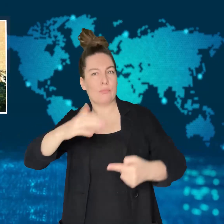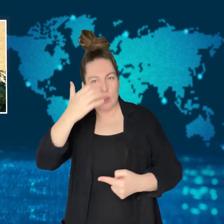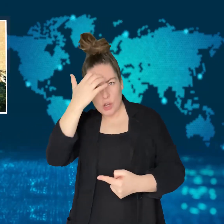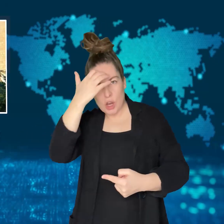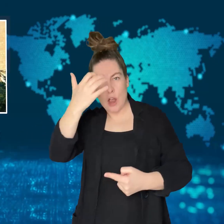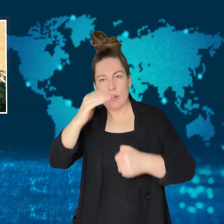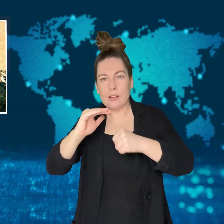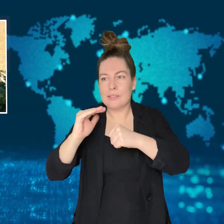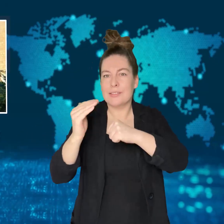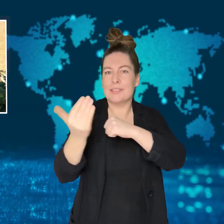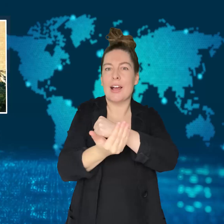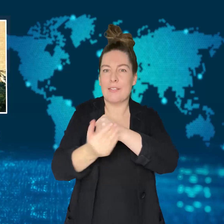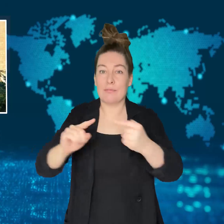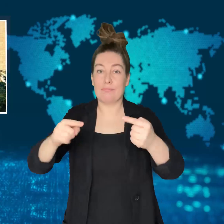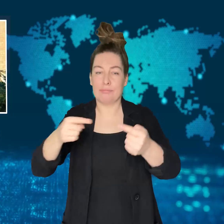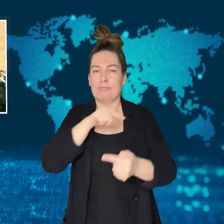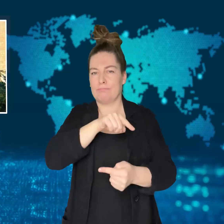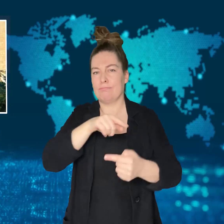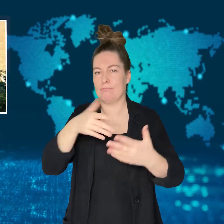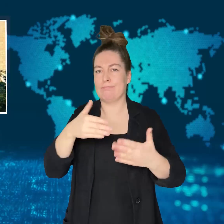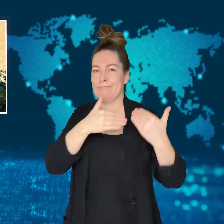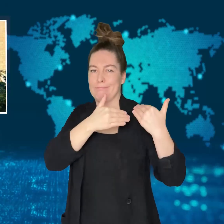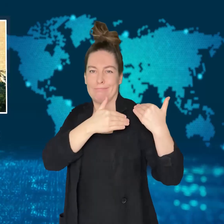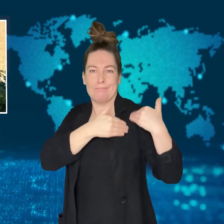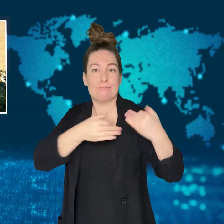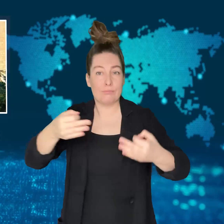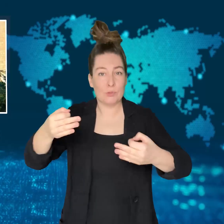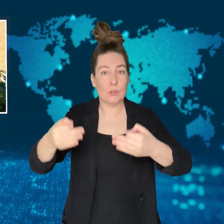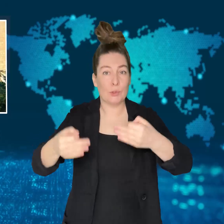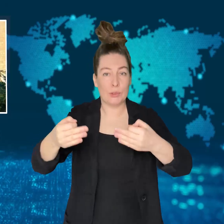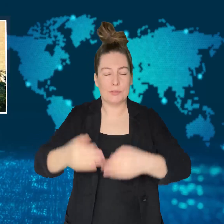espionage, and acts against national security.